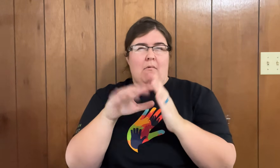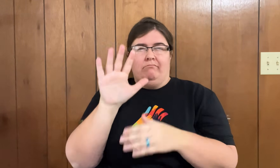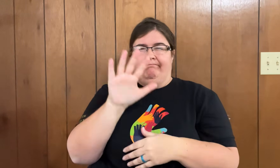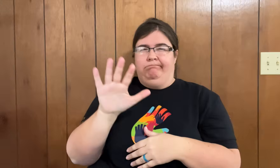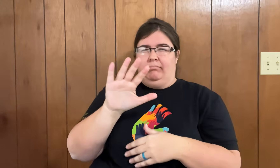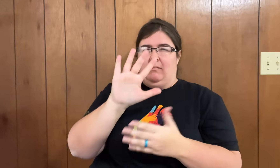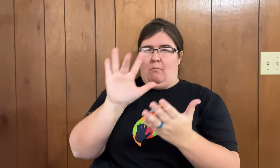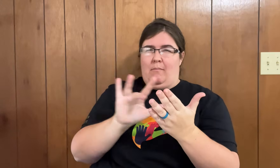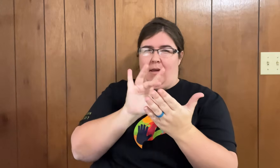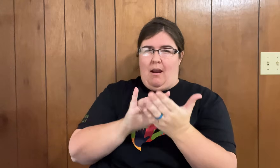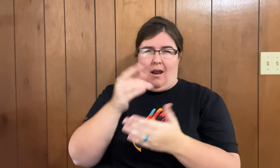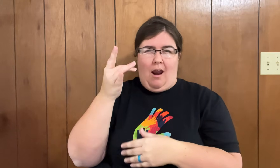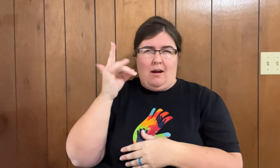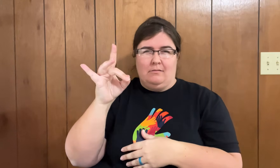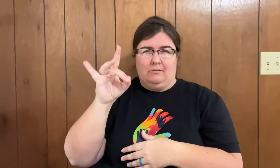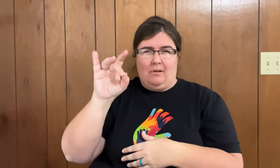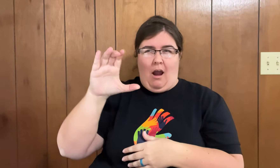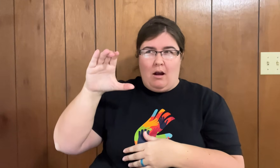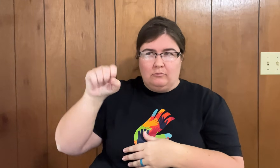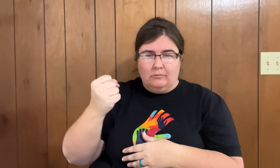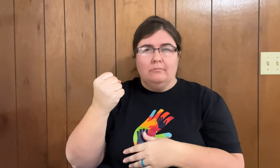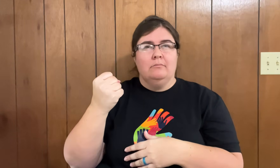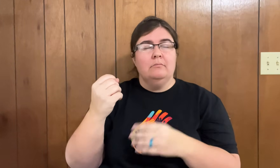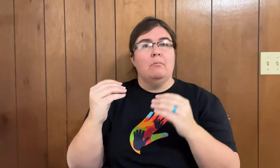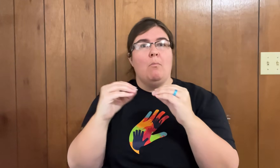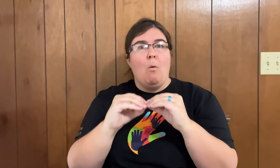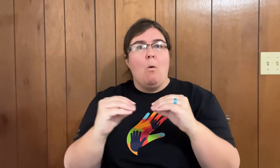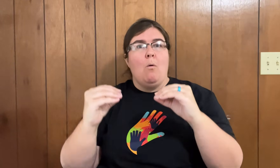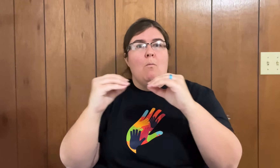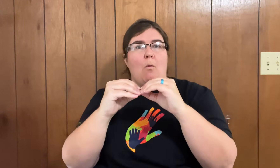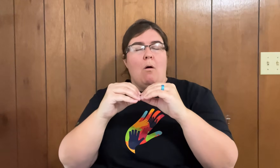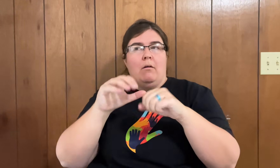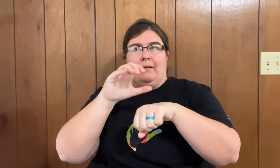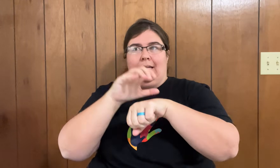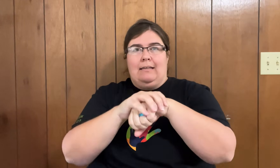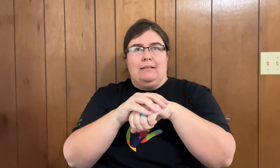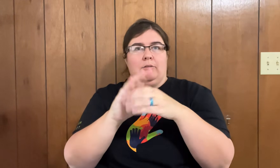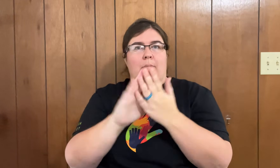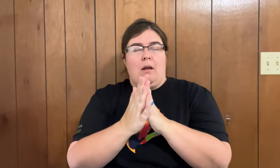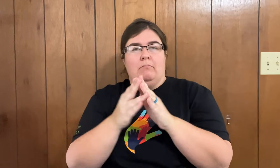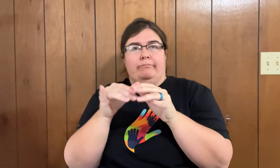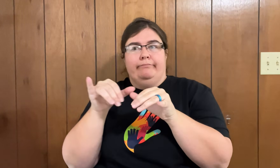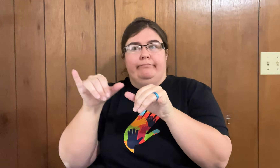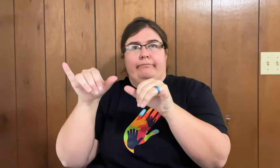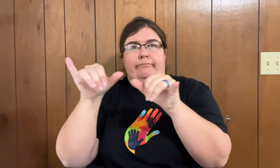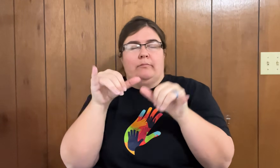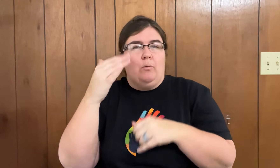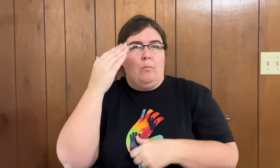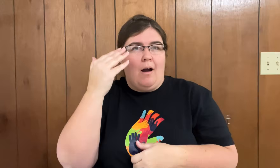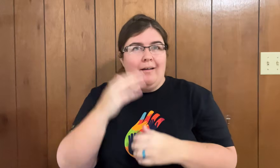For example, around the middle of the 1800s was when English became more and more standardized.